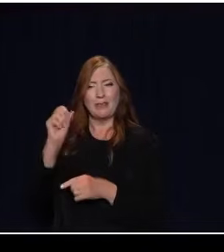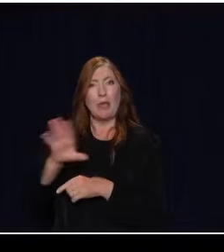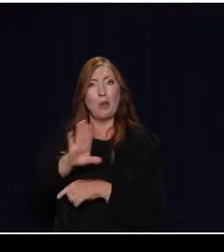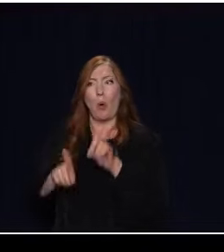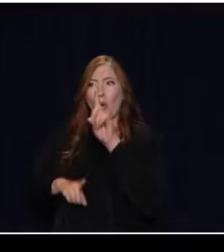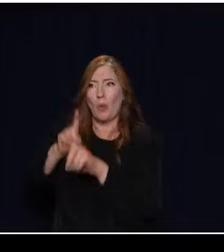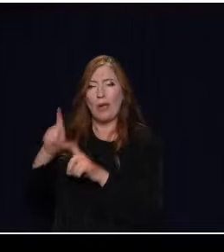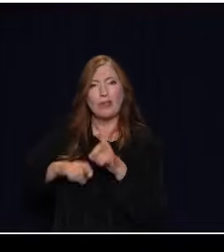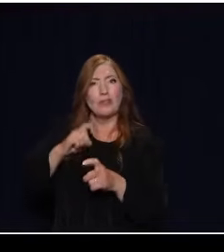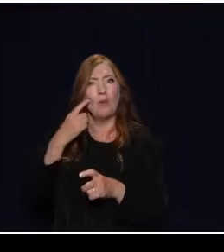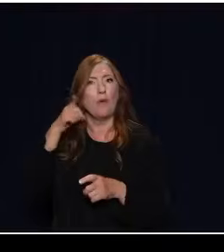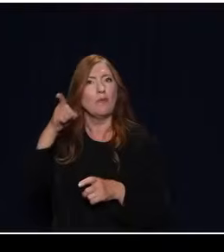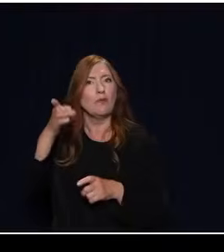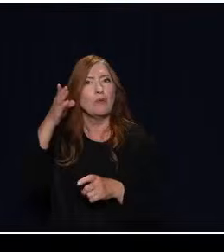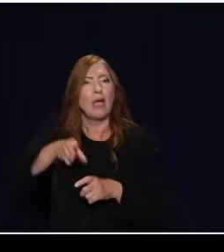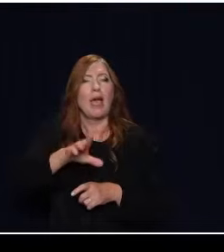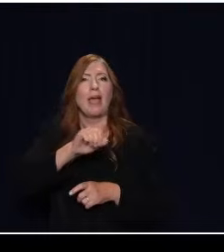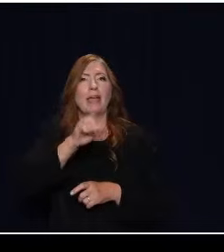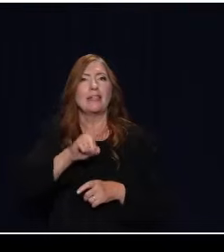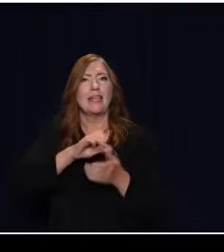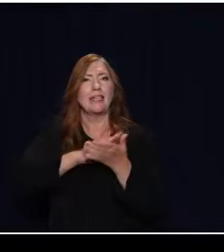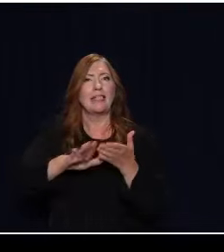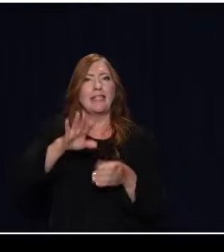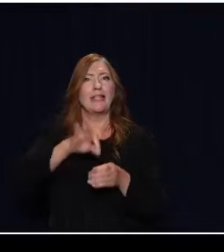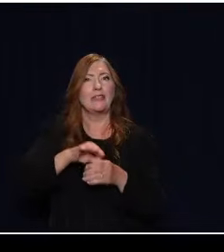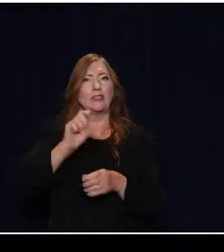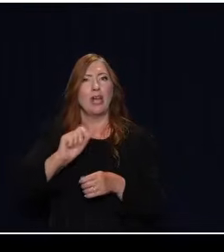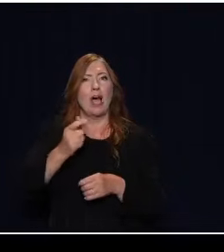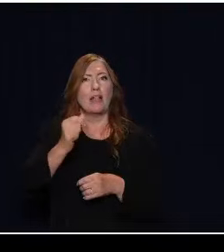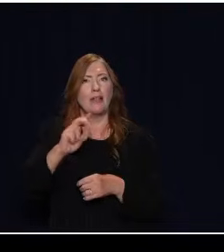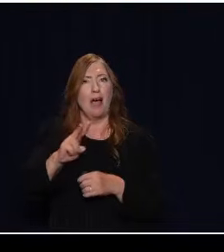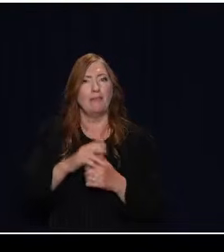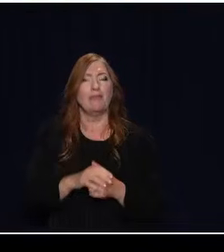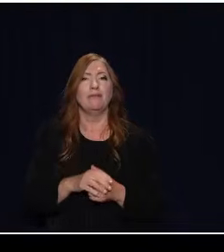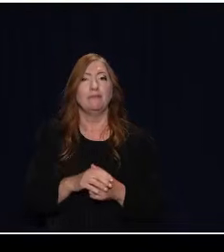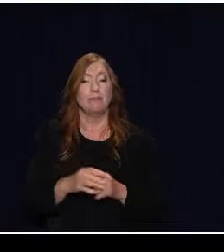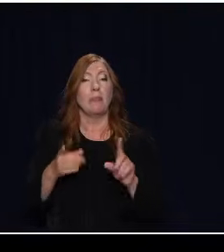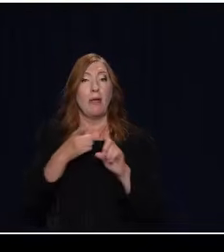DIGITAL PLATFORMS.